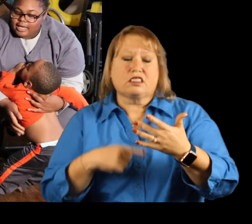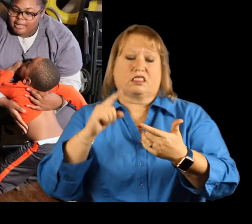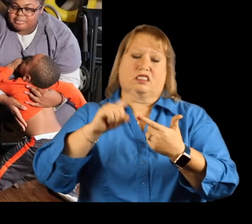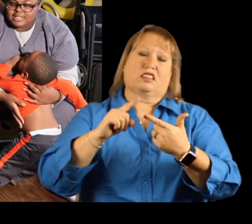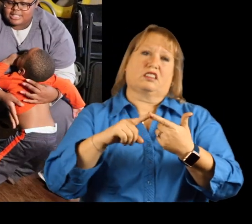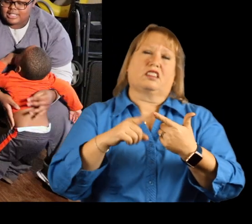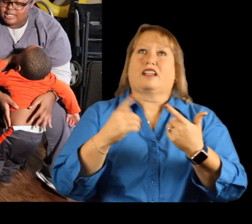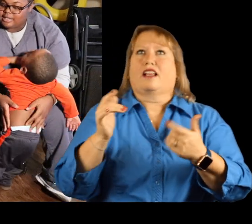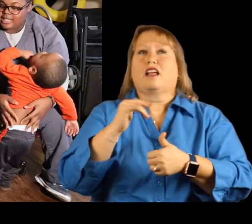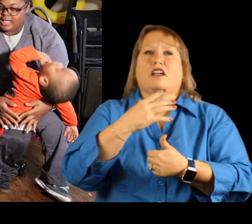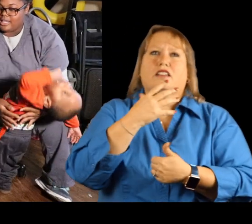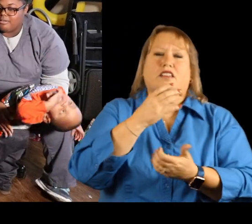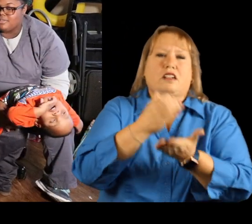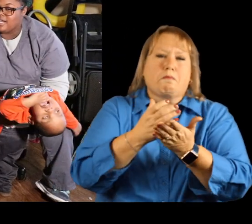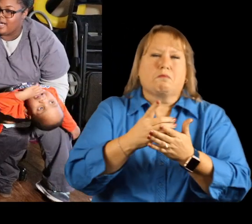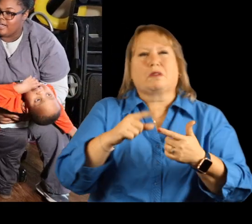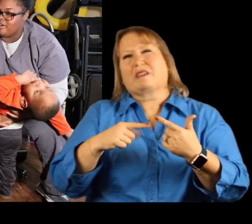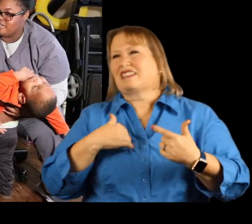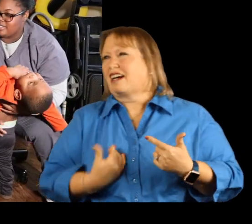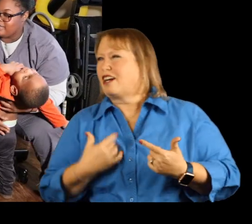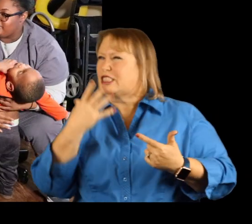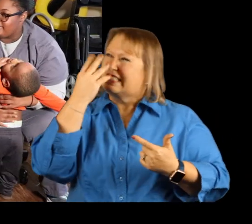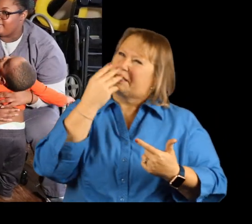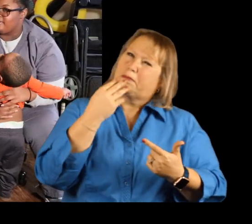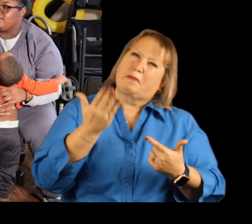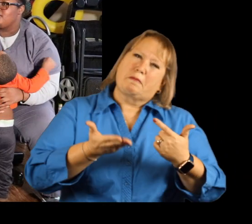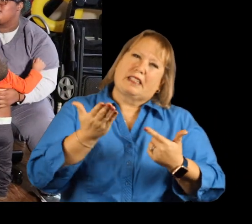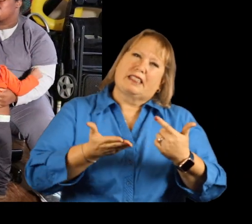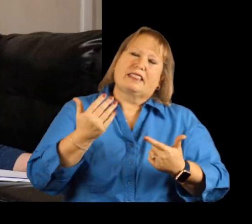Cup, sleep, like I'm tired, or sleepy, maybe.